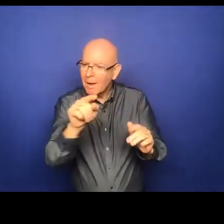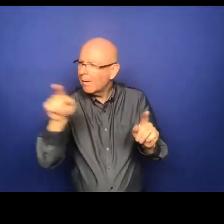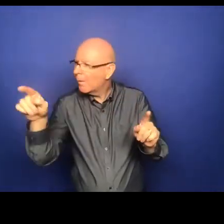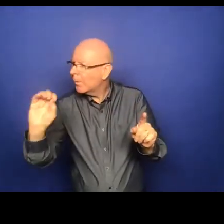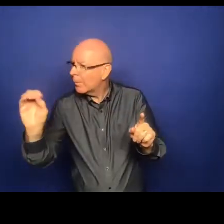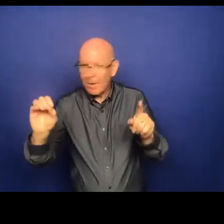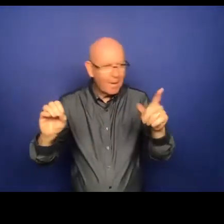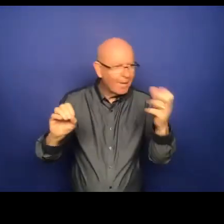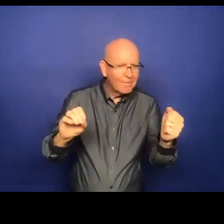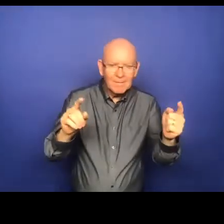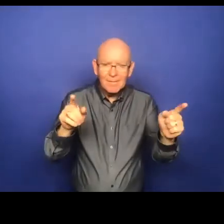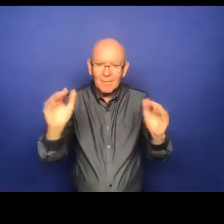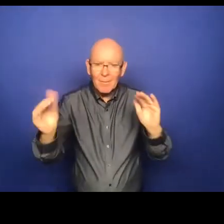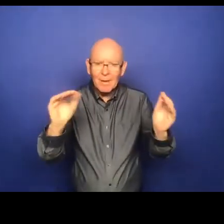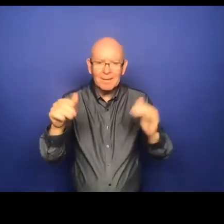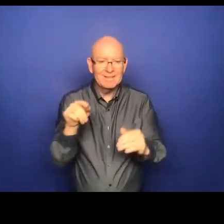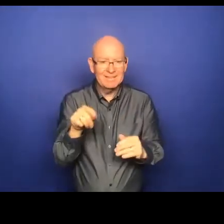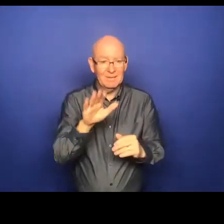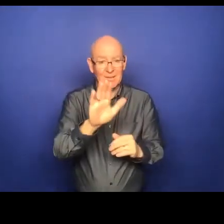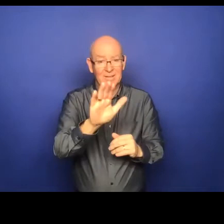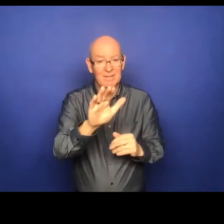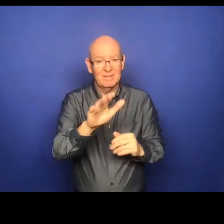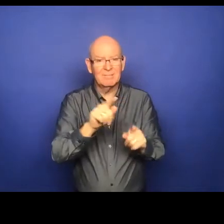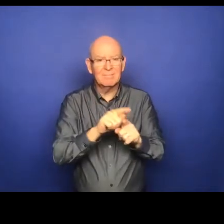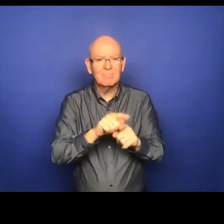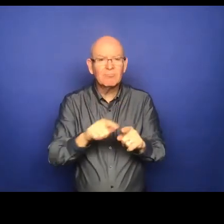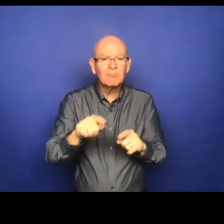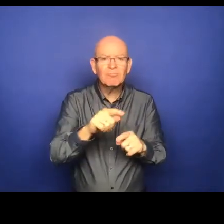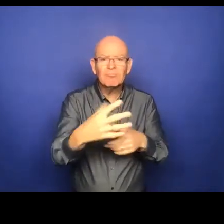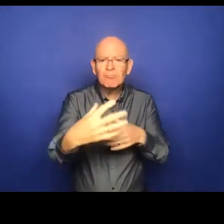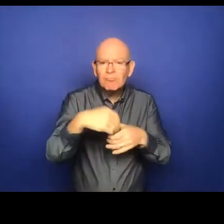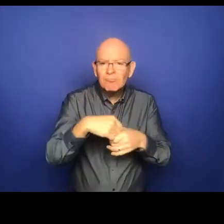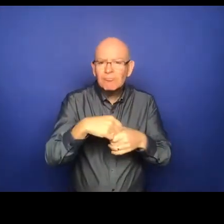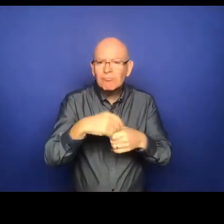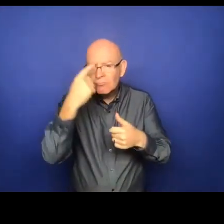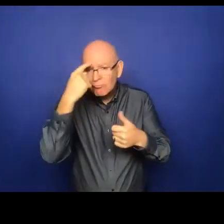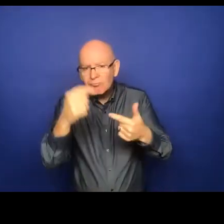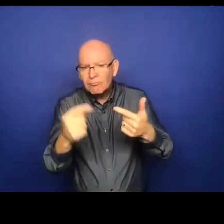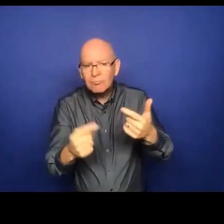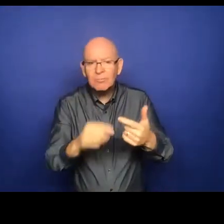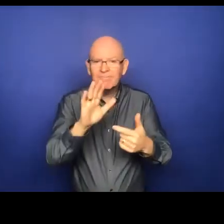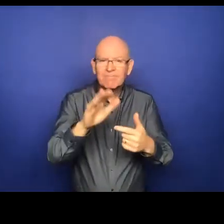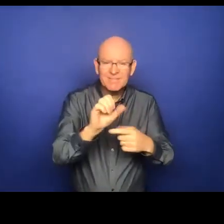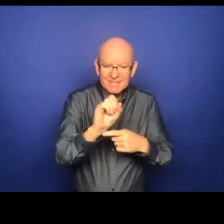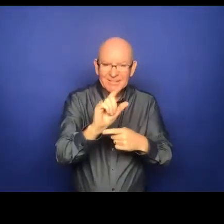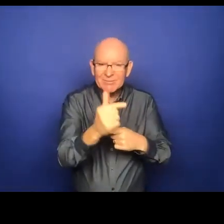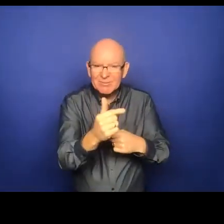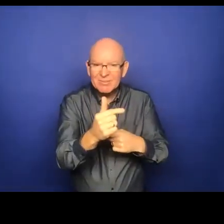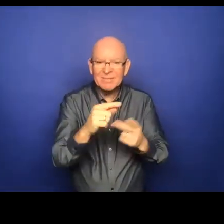are indicators such as receipt of testing for COVID, you can also look at risk factors for poor COVID outcome which might include